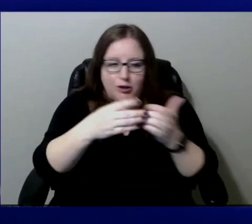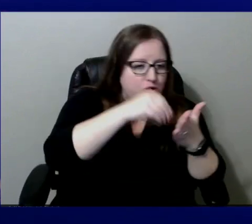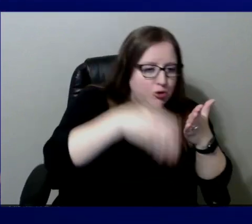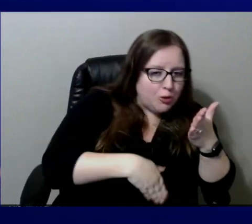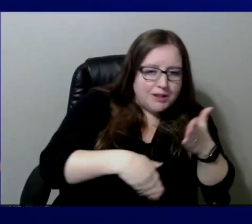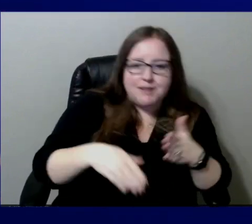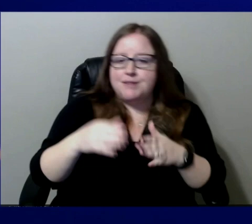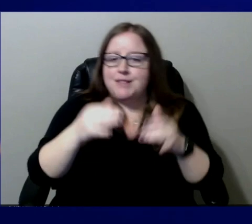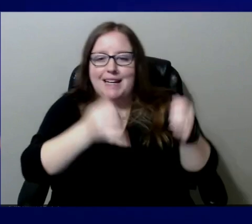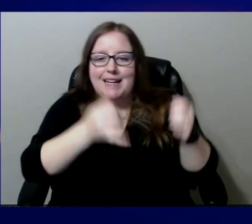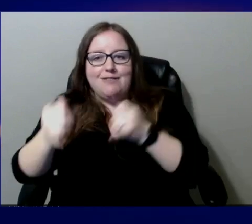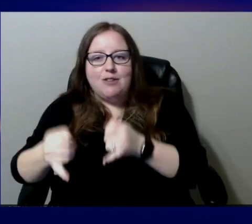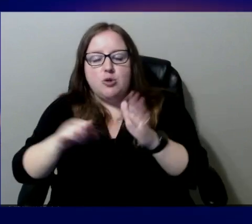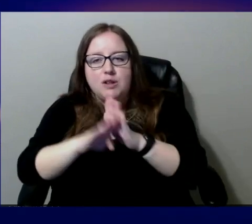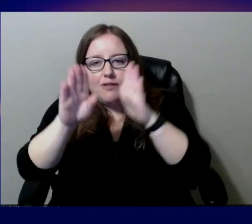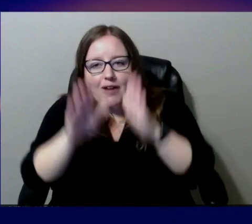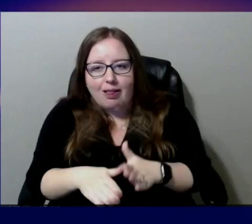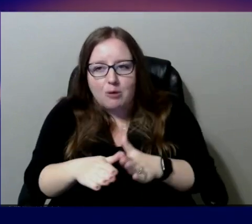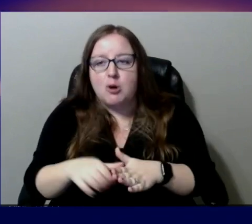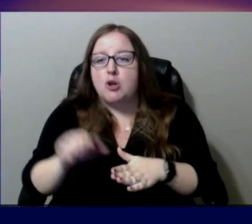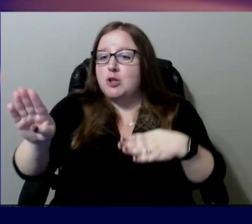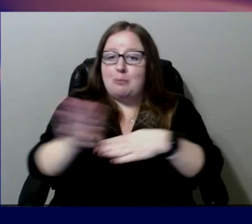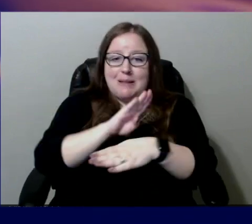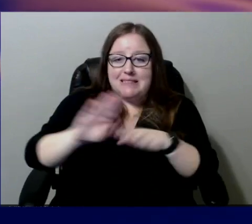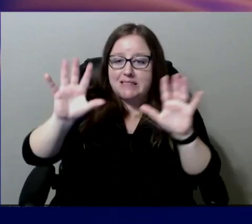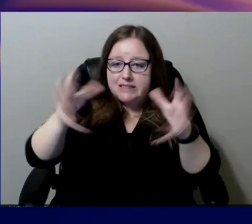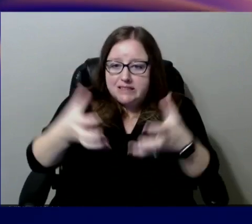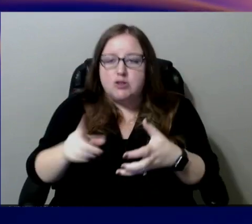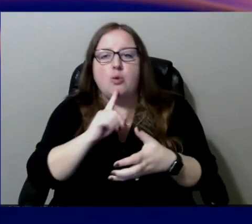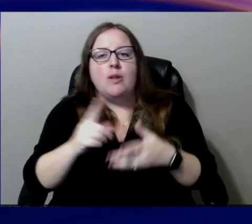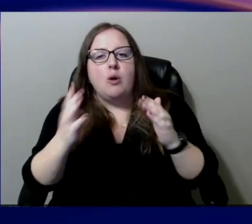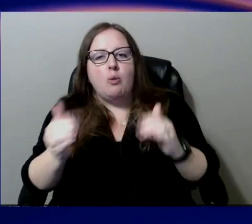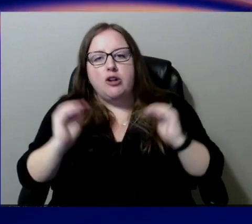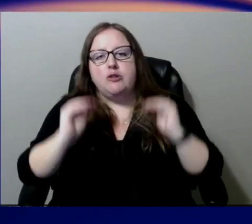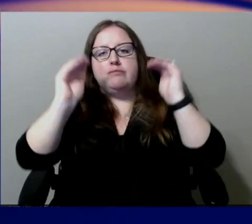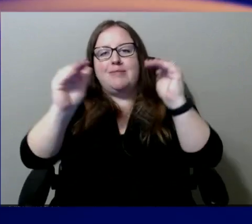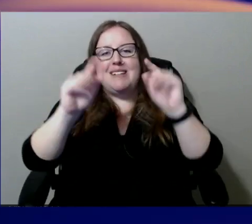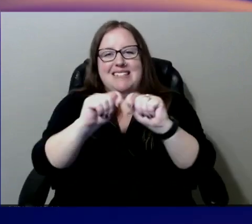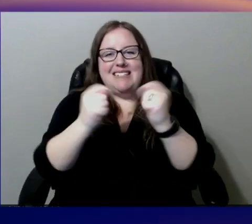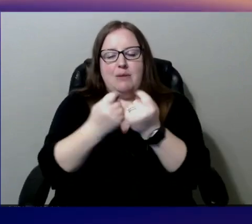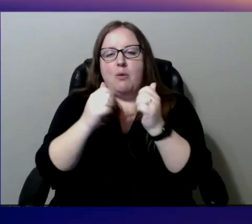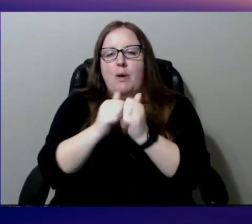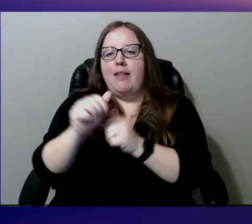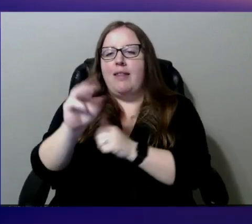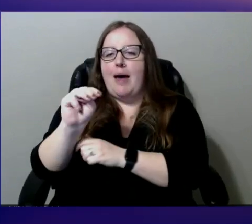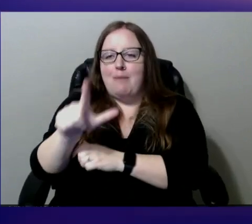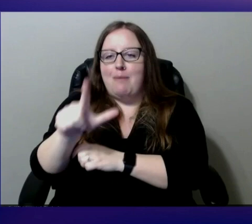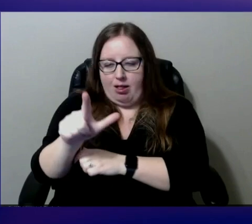to enterprises or institutions that are looking to upskill their teams with ML. So first we have the AWS DeepRacer League.